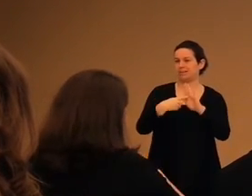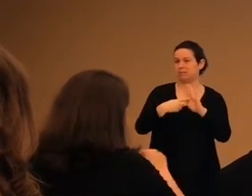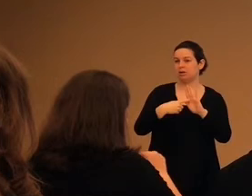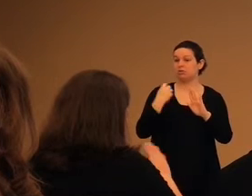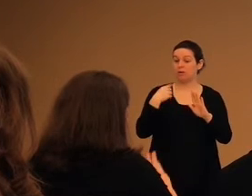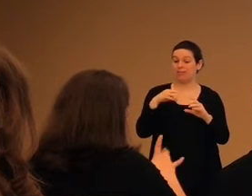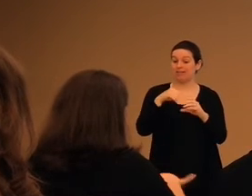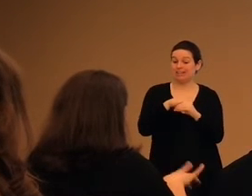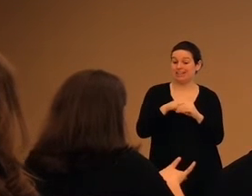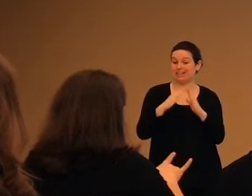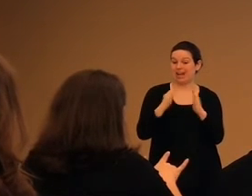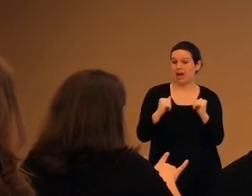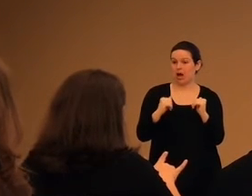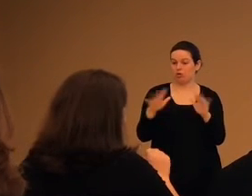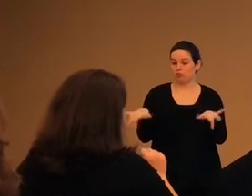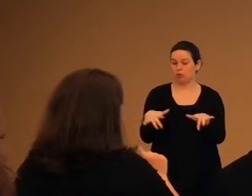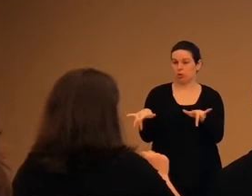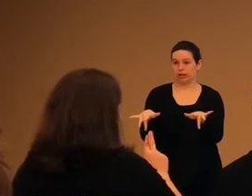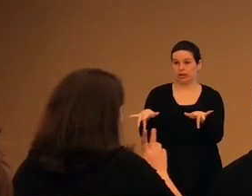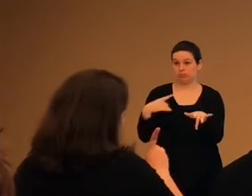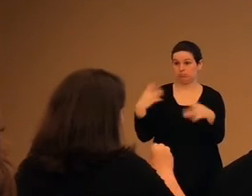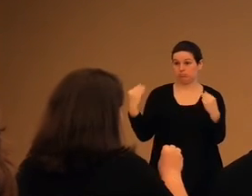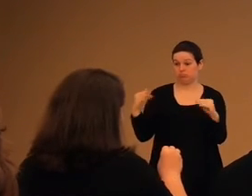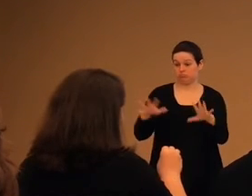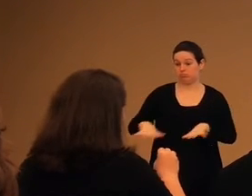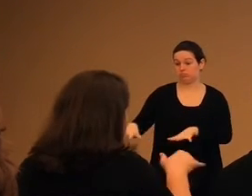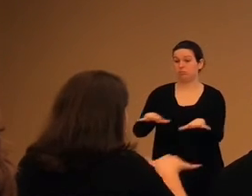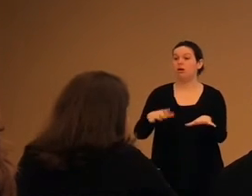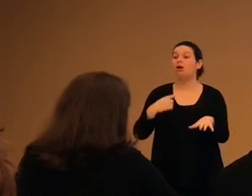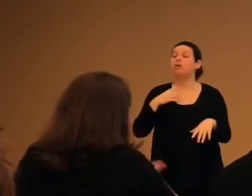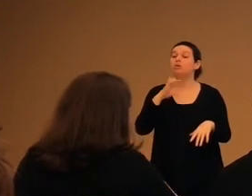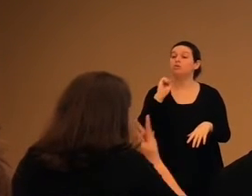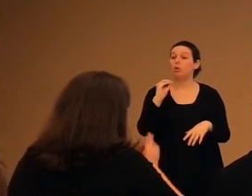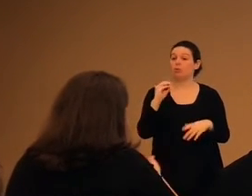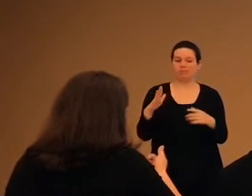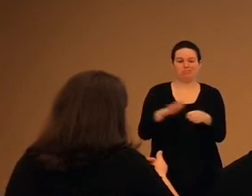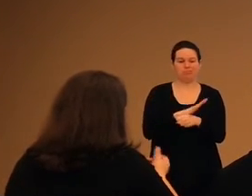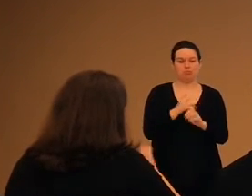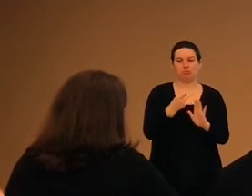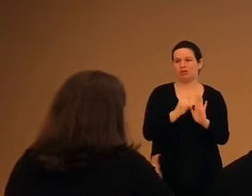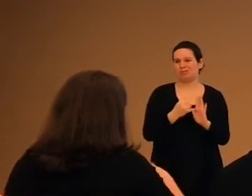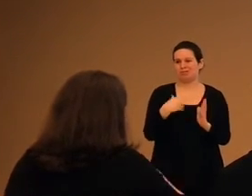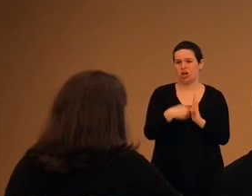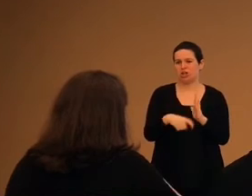Recording studio so this entire project was did cost us anything except for people-power